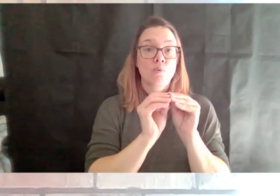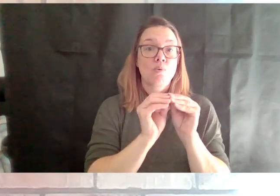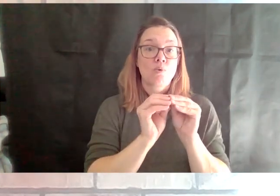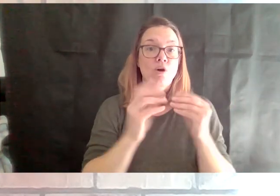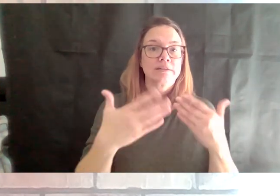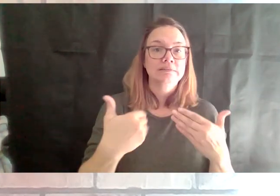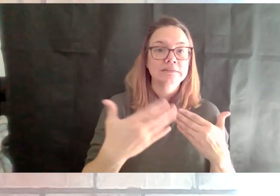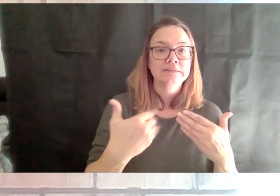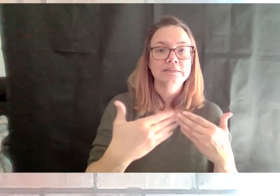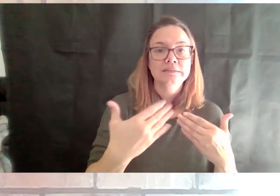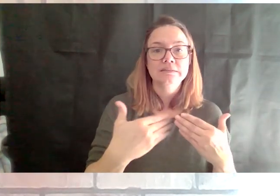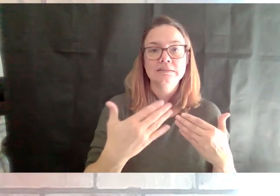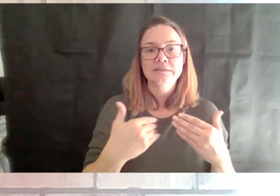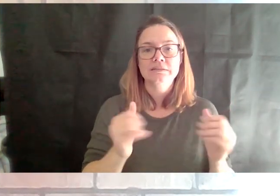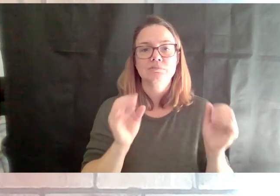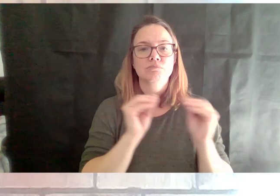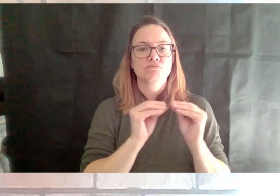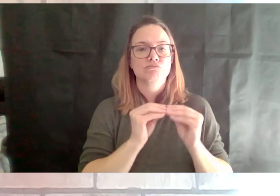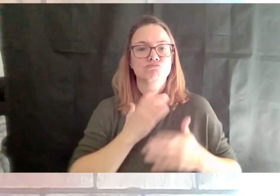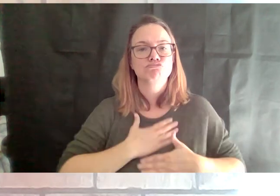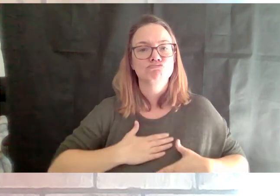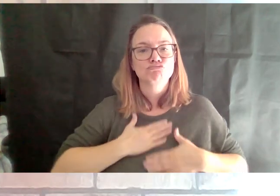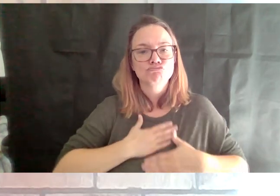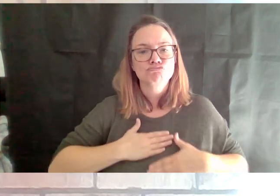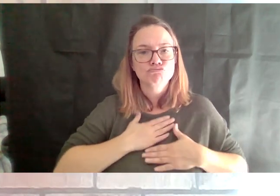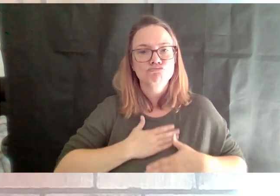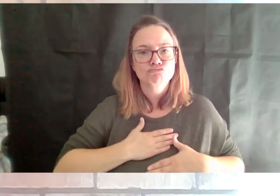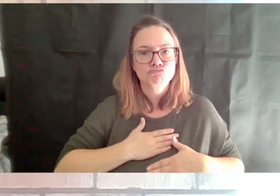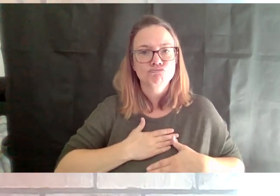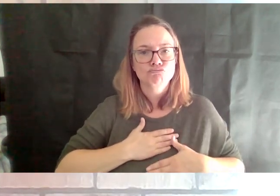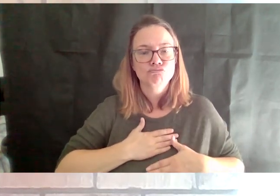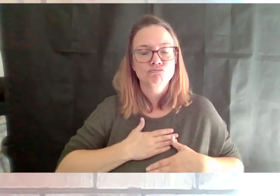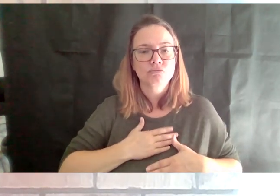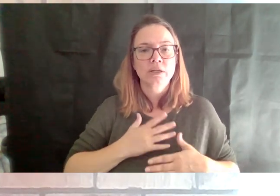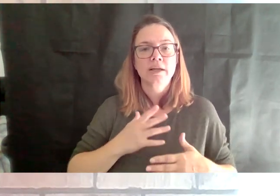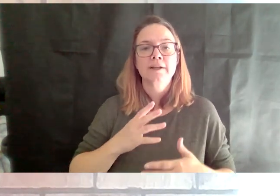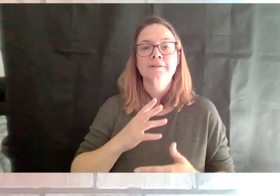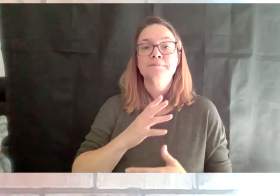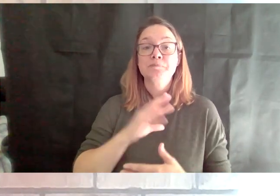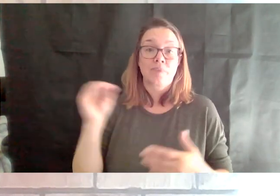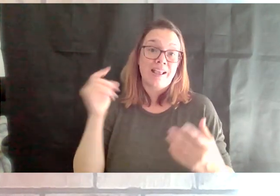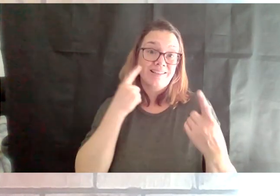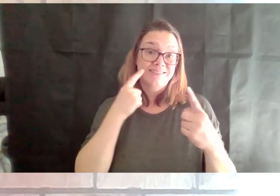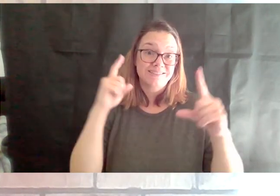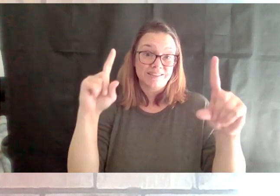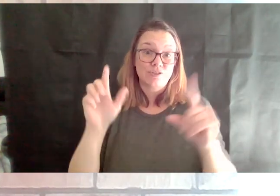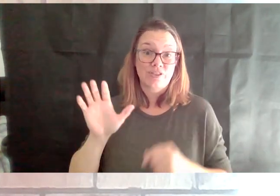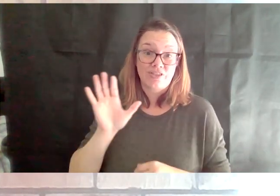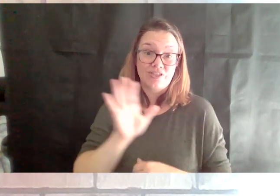because they're able to get the correct information to meet their deadlines and be successful at their jobs.